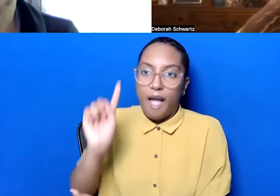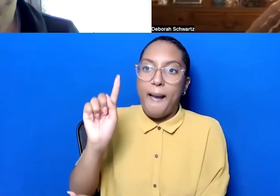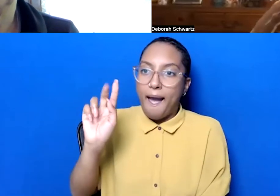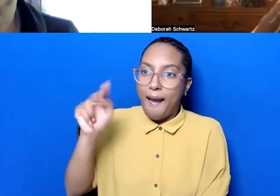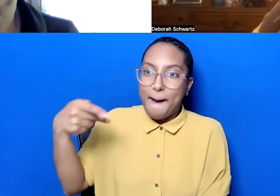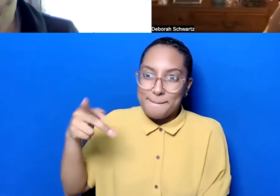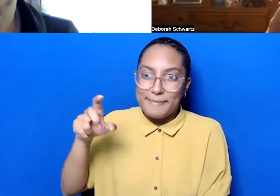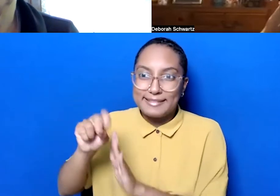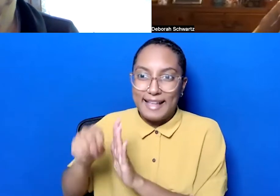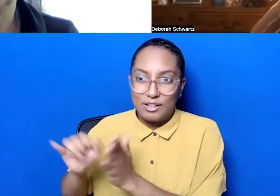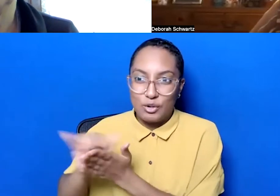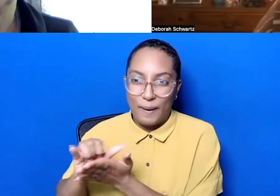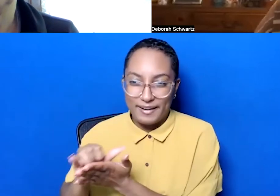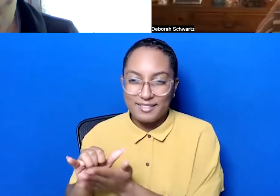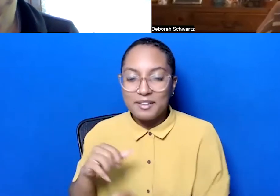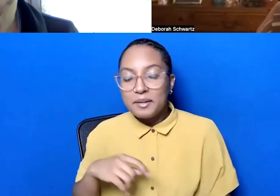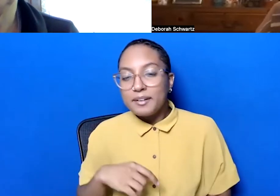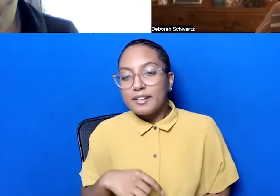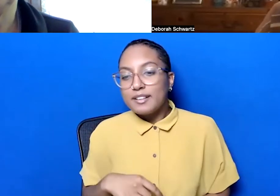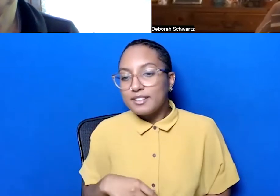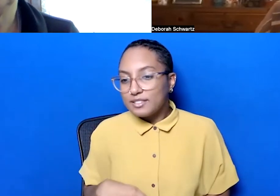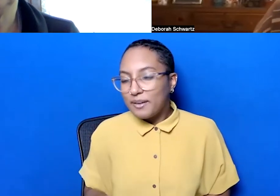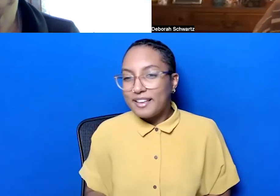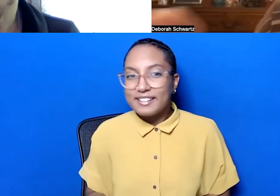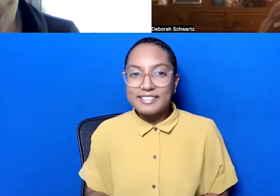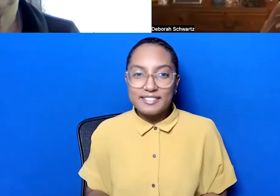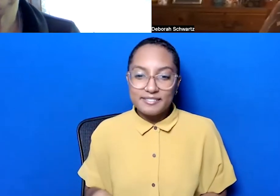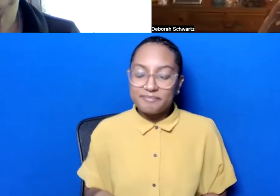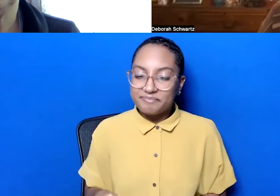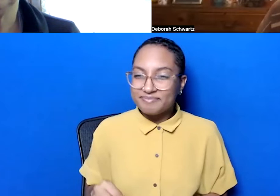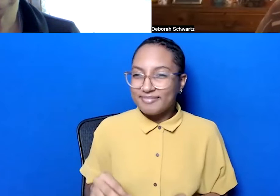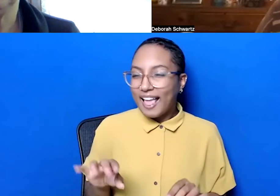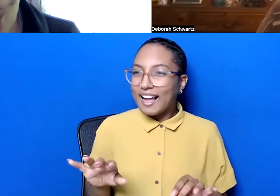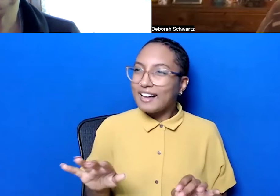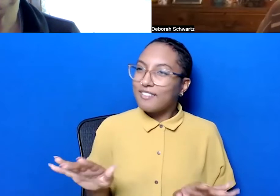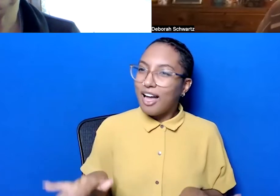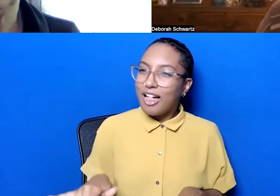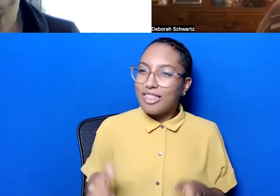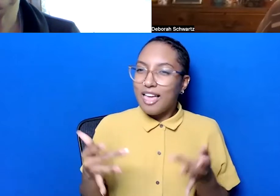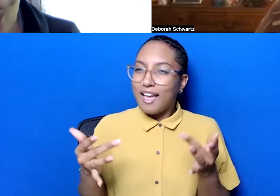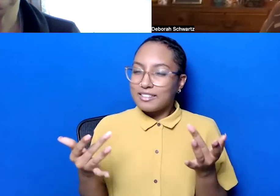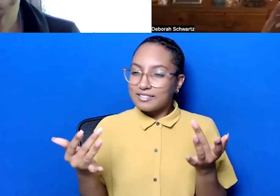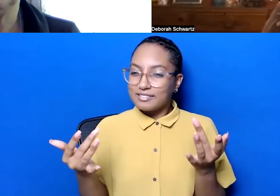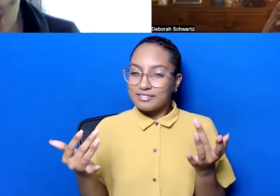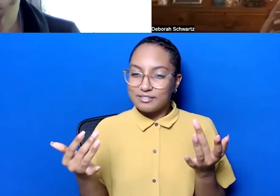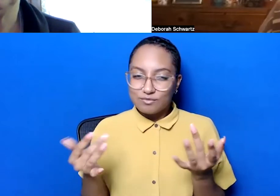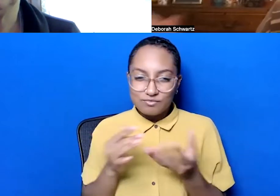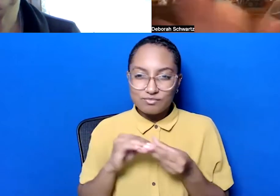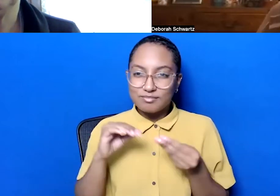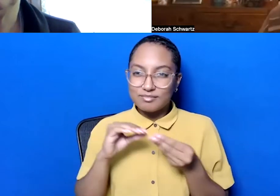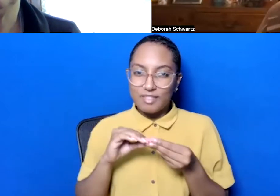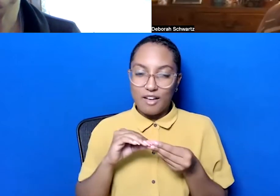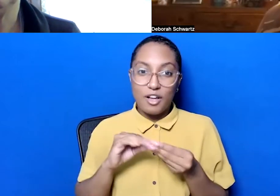You know, there's a kind of leitmotif about how we connect community to the active work